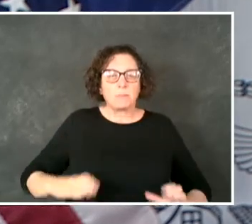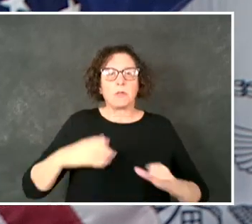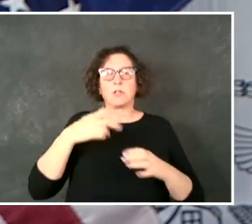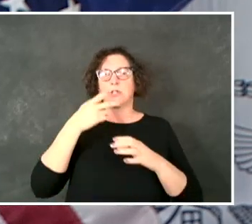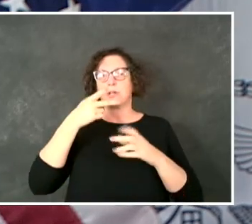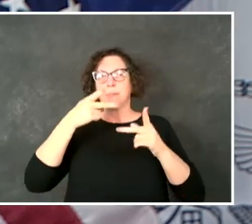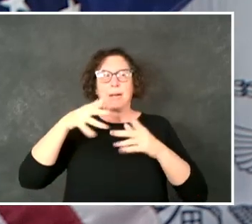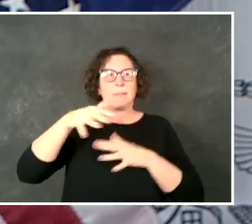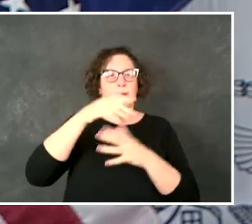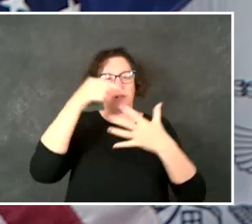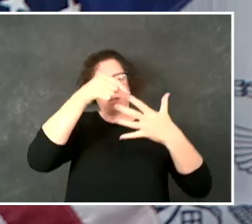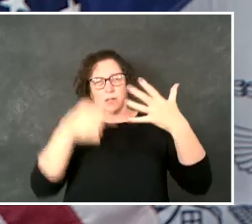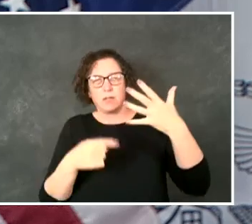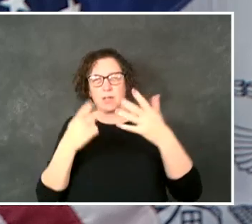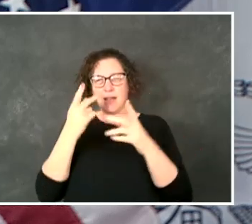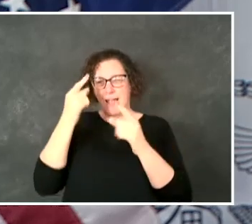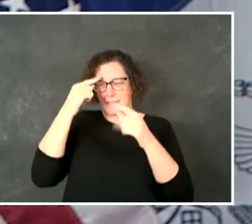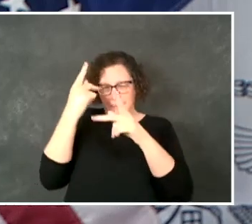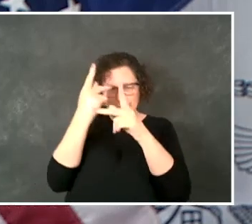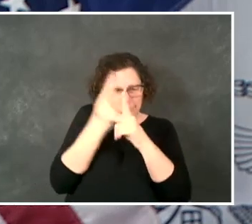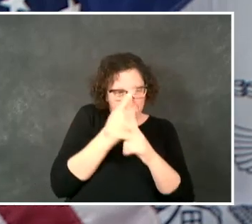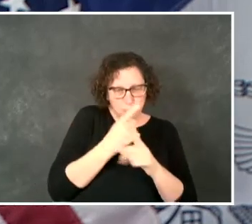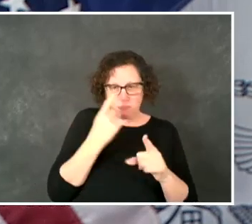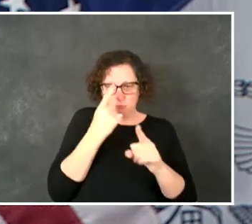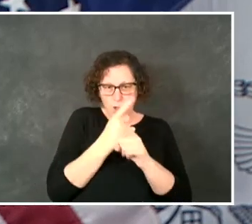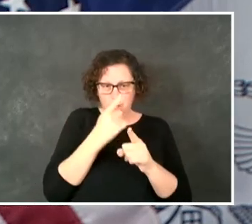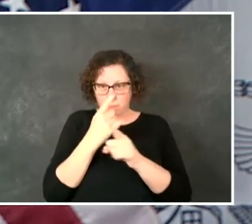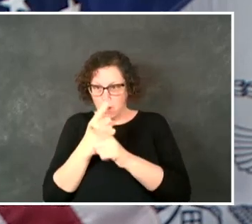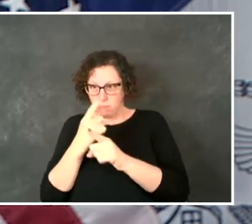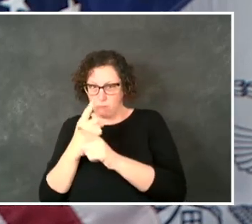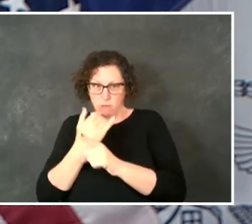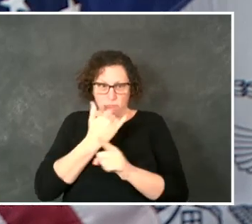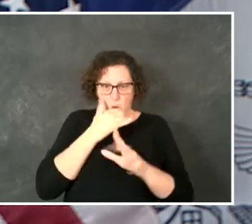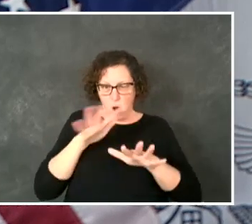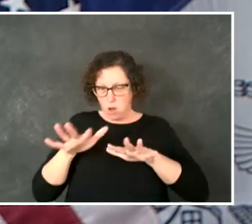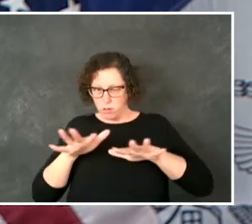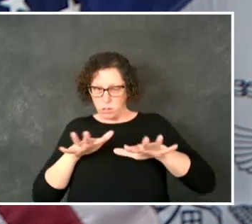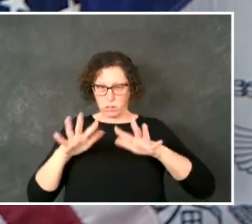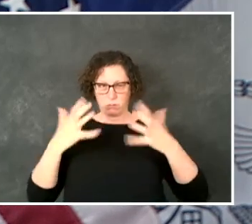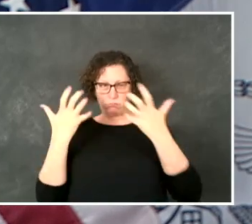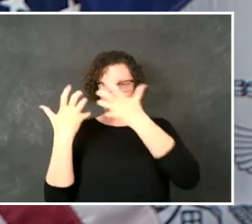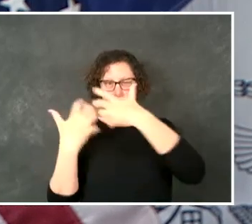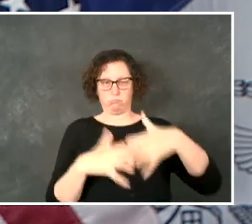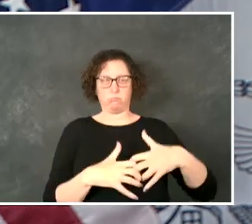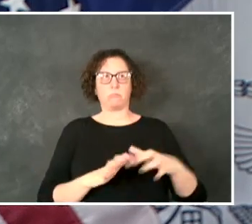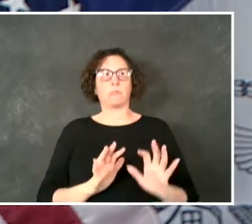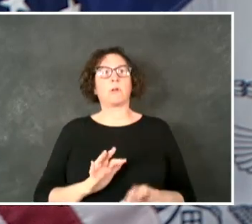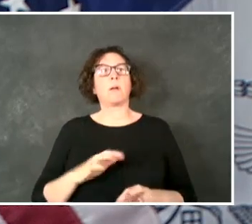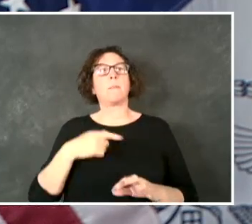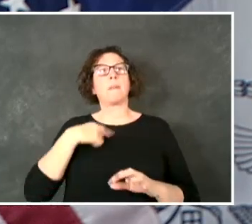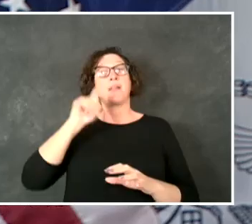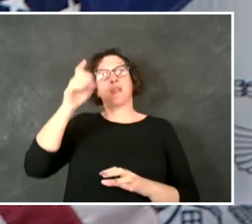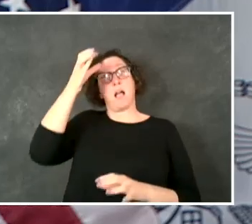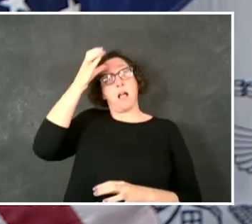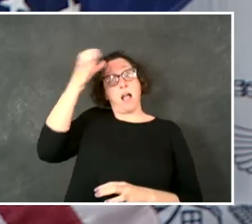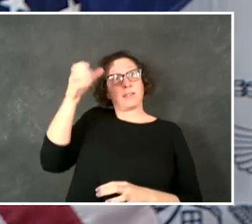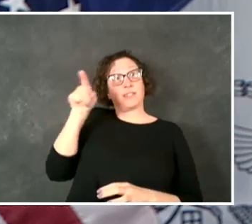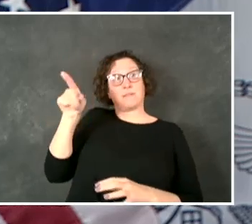THE RESTAURANT. AND CLEARLY, THERE COULD BE ADVANTAGES TO HAVING MORE OF IT